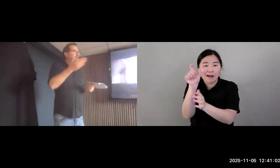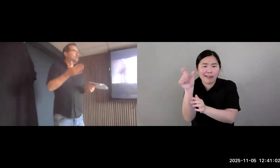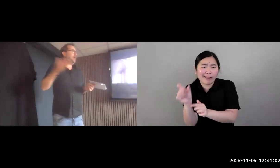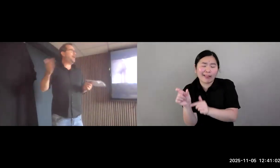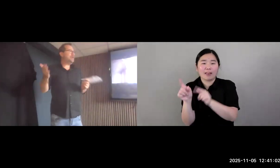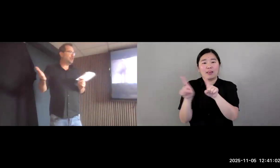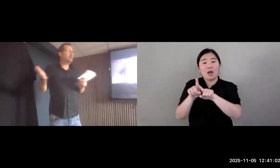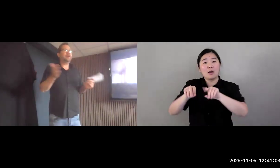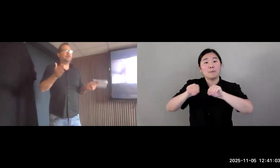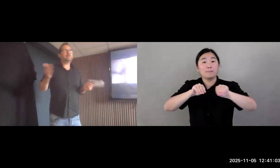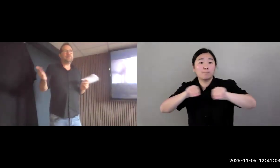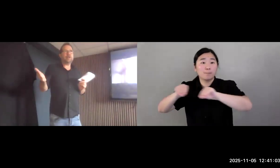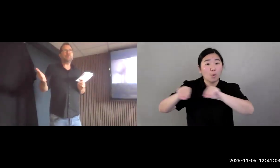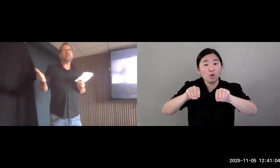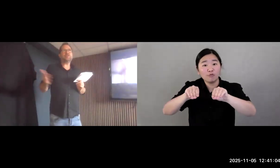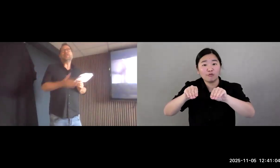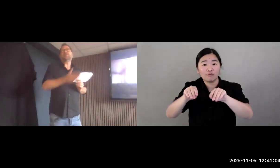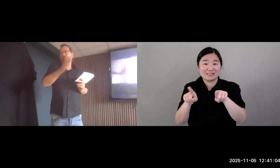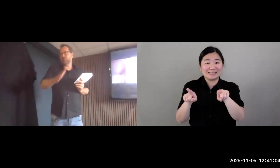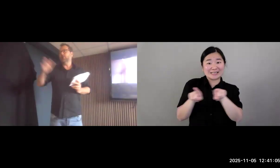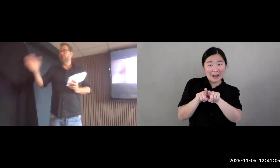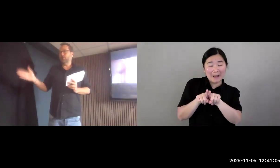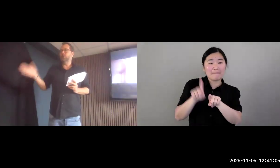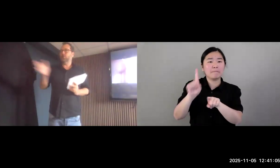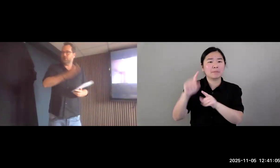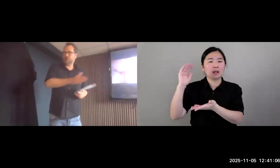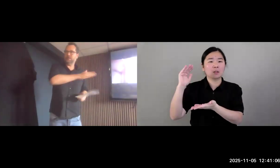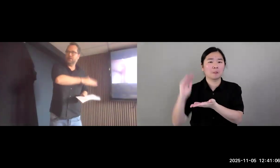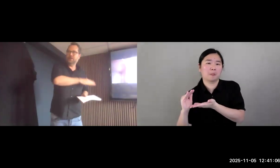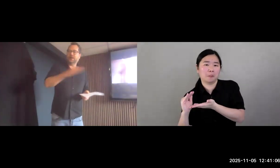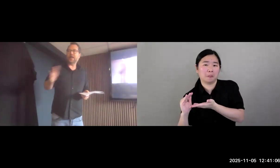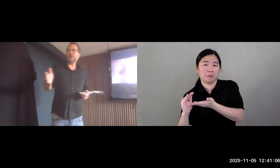turns to an H in inter-phocalic position. It does so in all the words in the